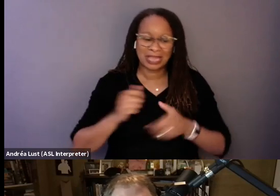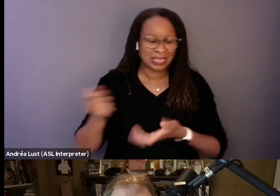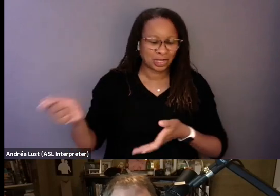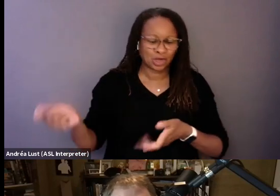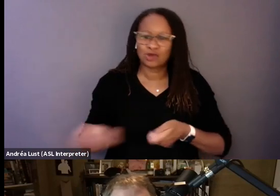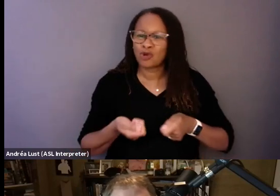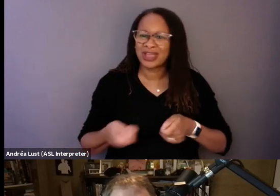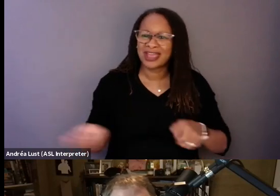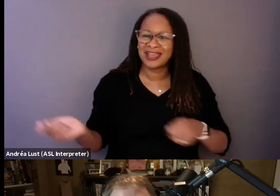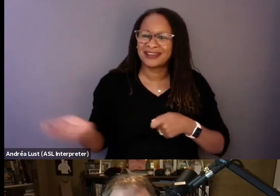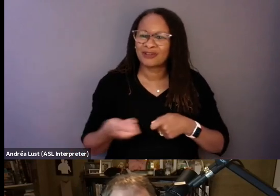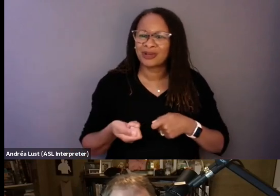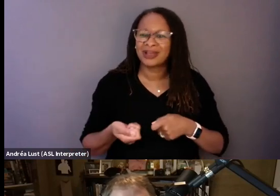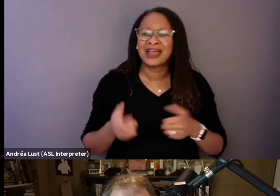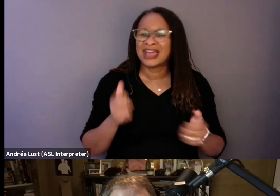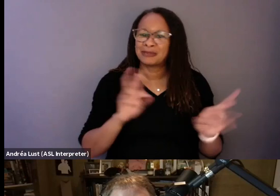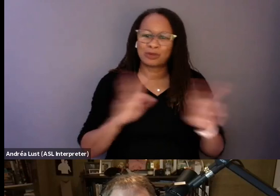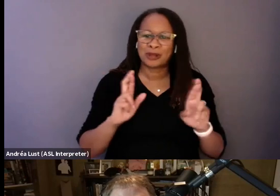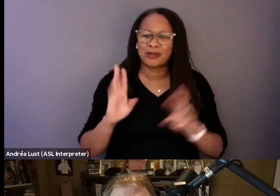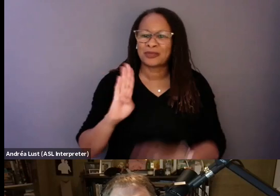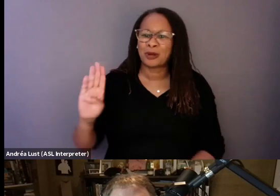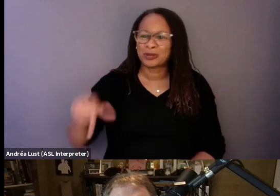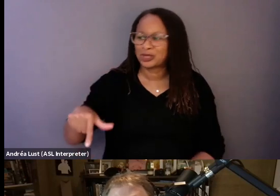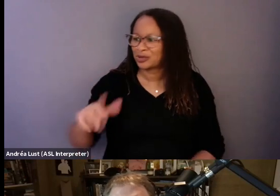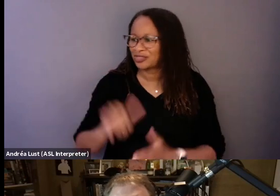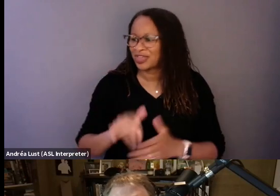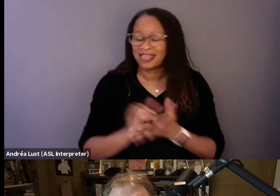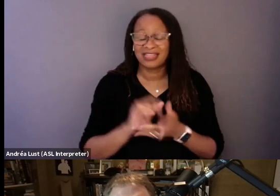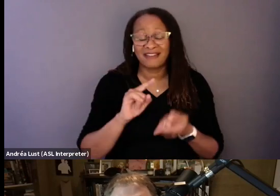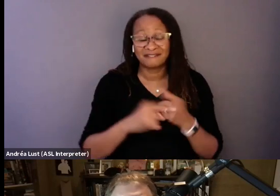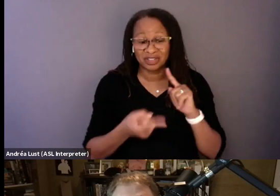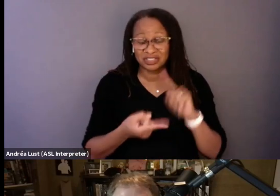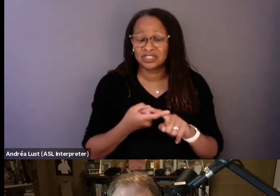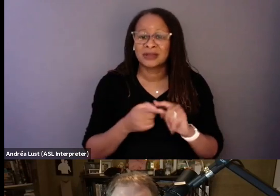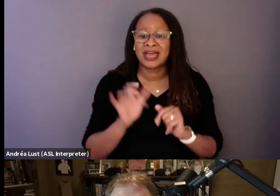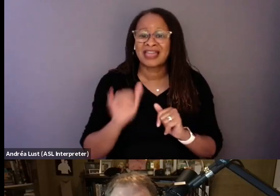I mean, that friendship, that enviable friendship